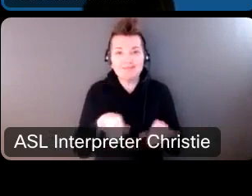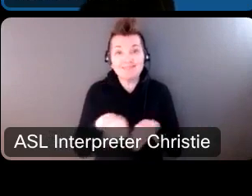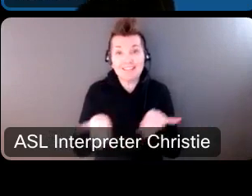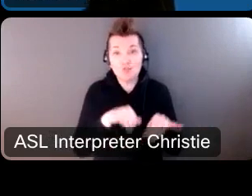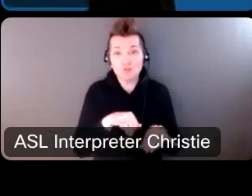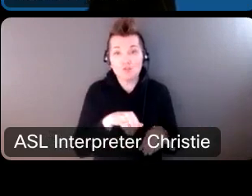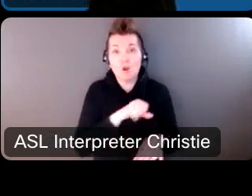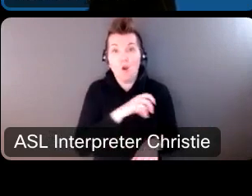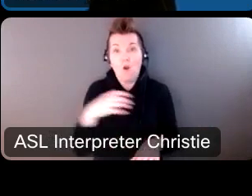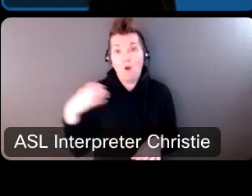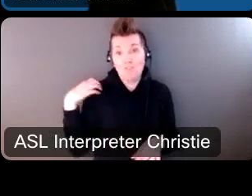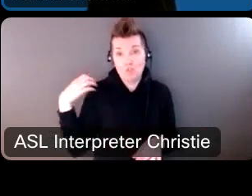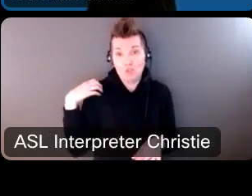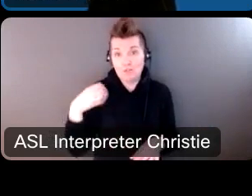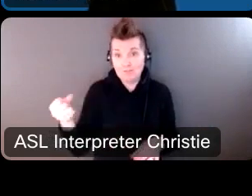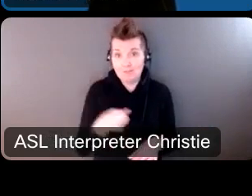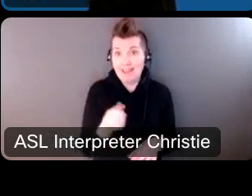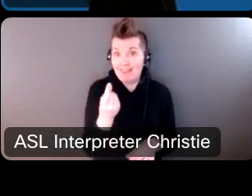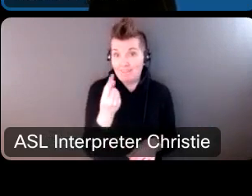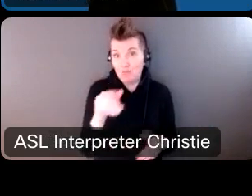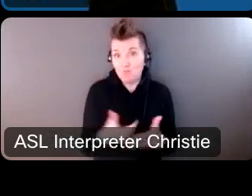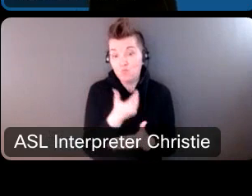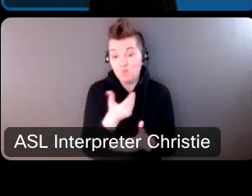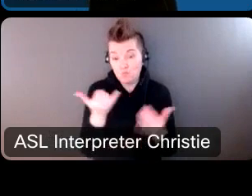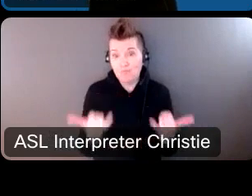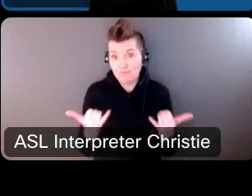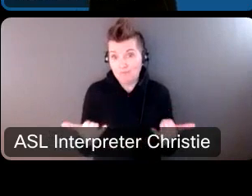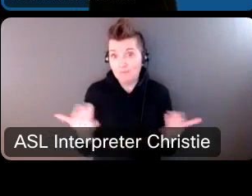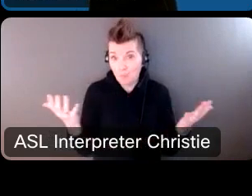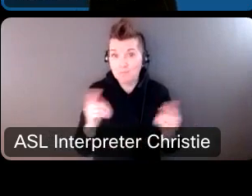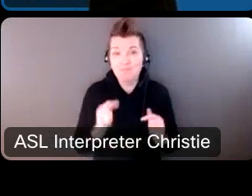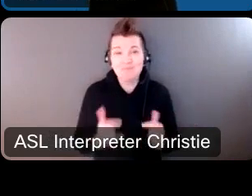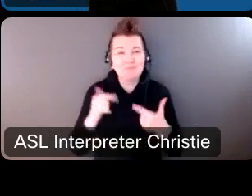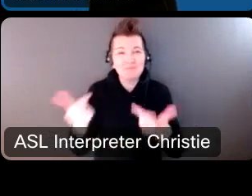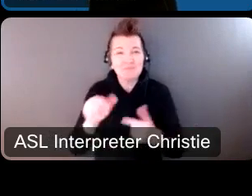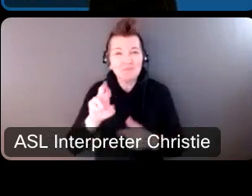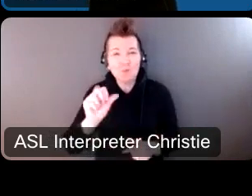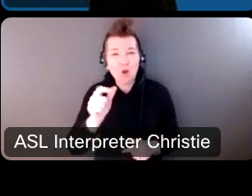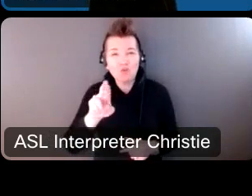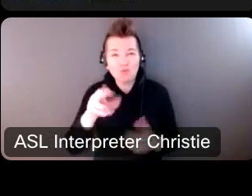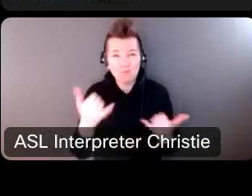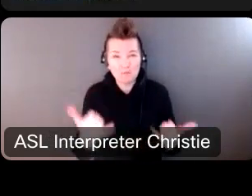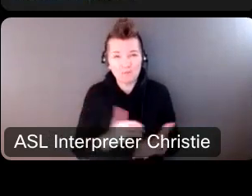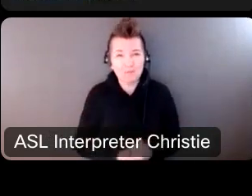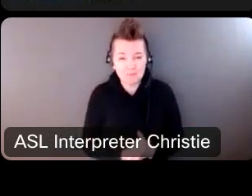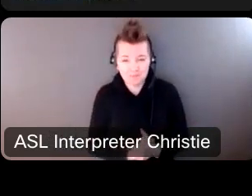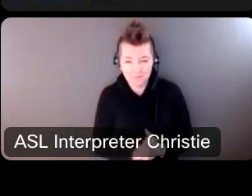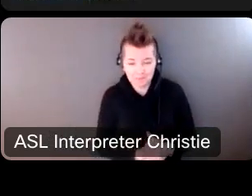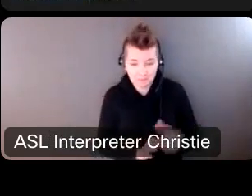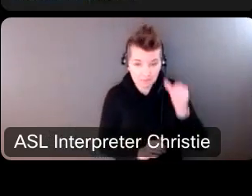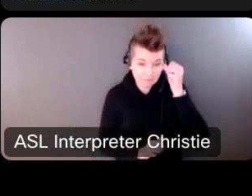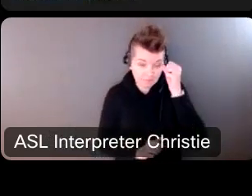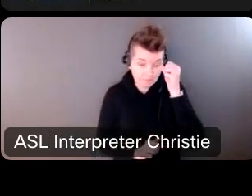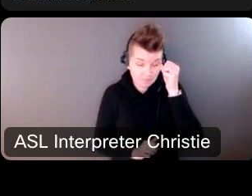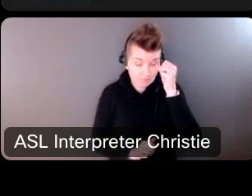Now I will pass it back to Roger.